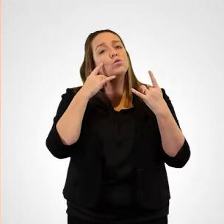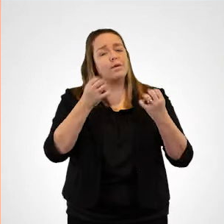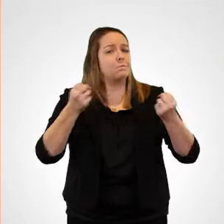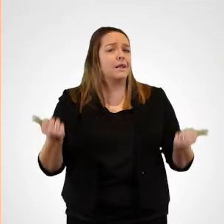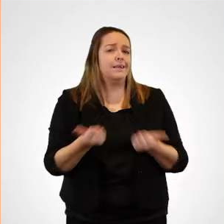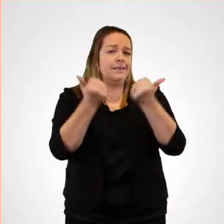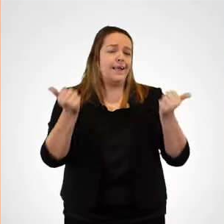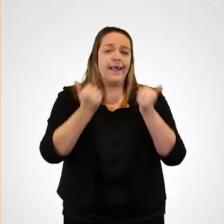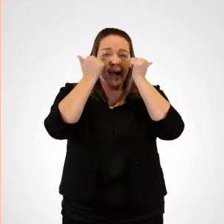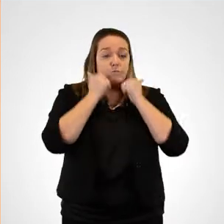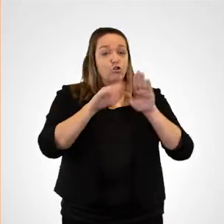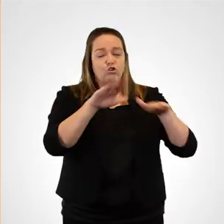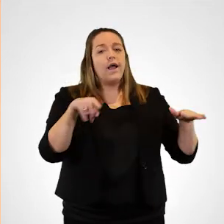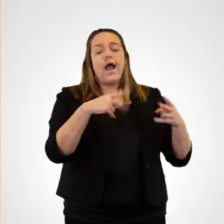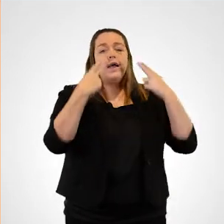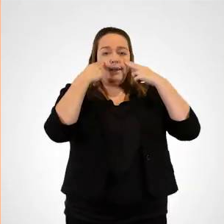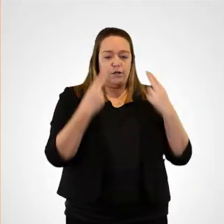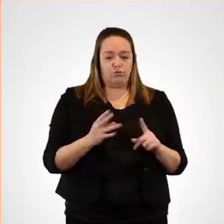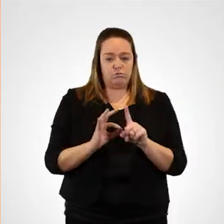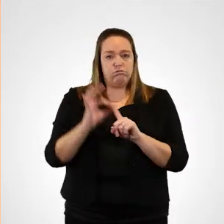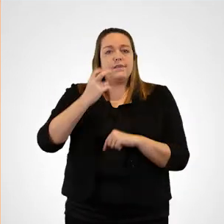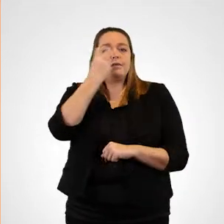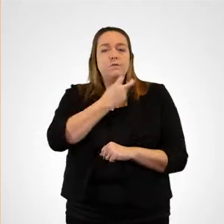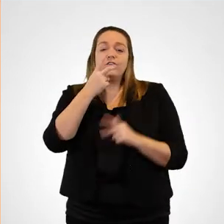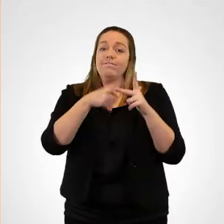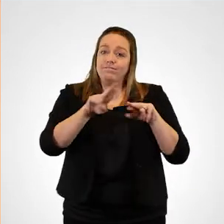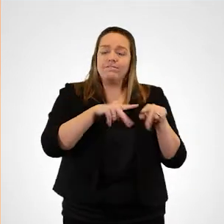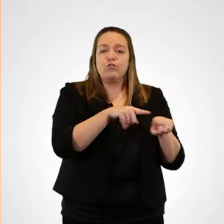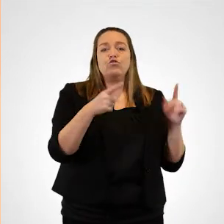that children naturally get better at speechreading if they have to rely on it,